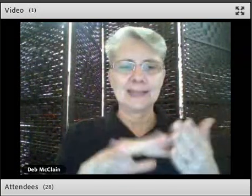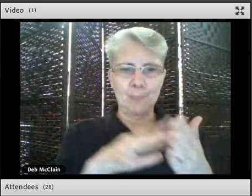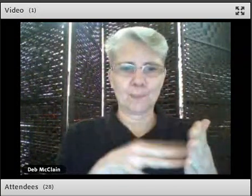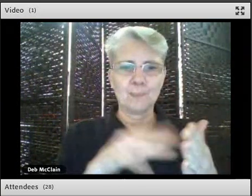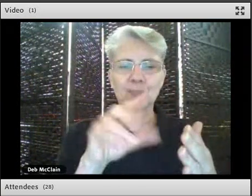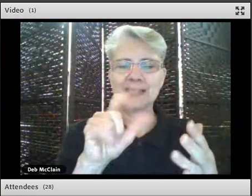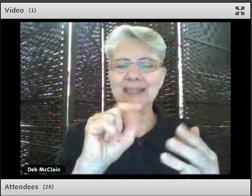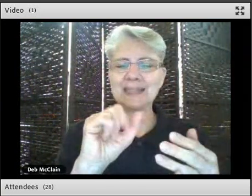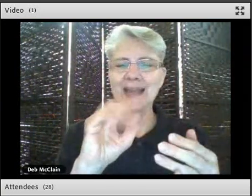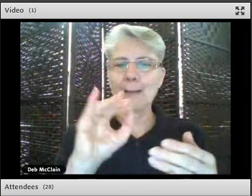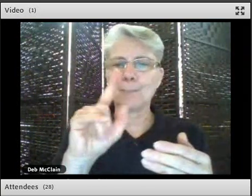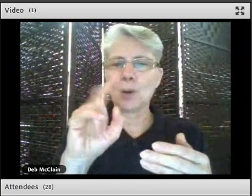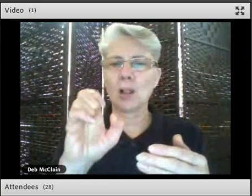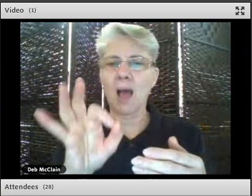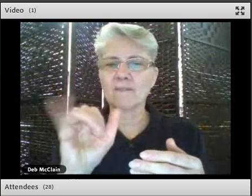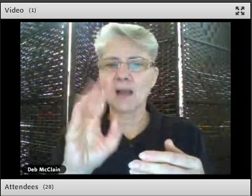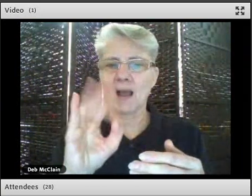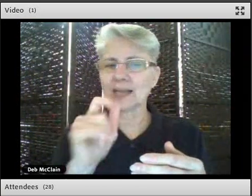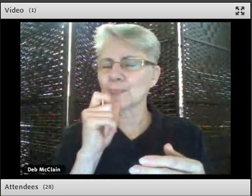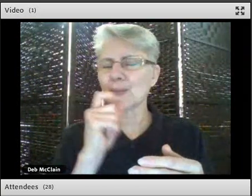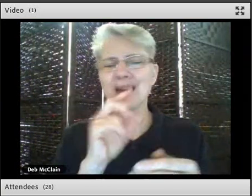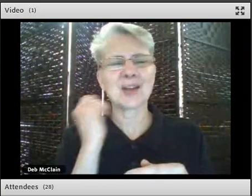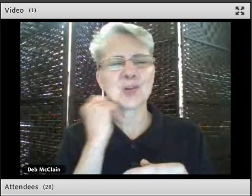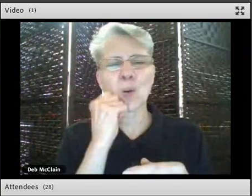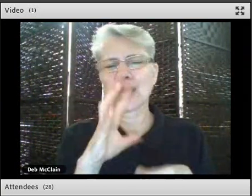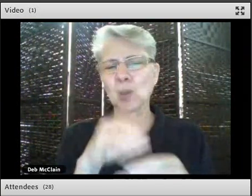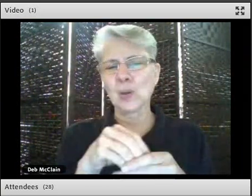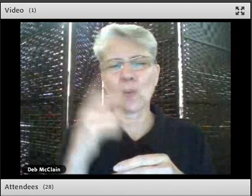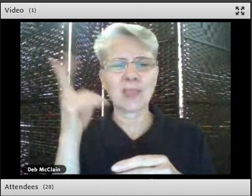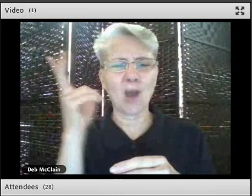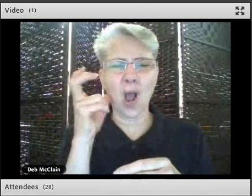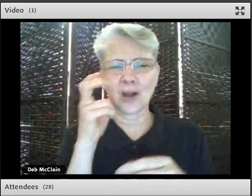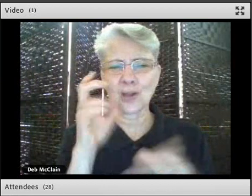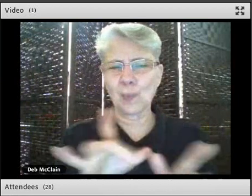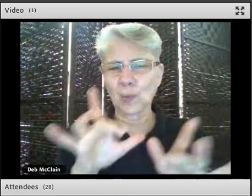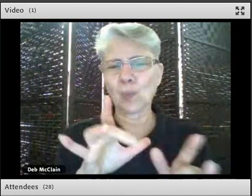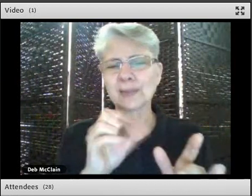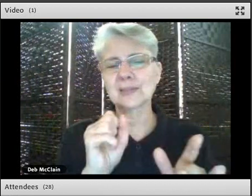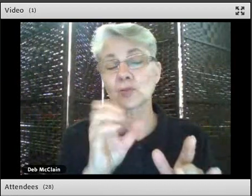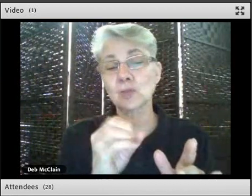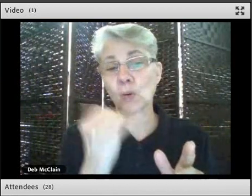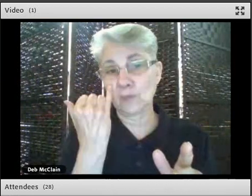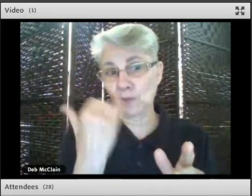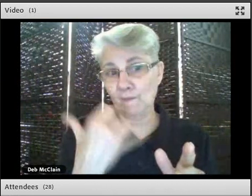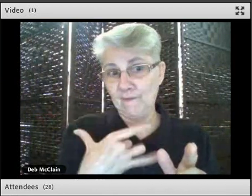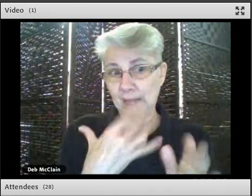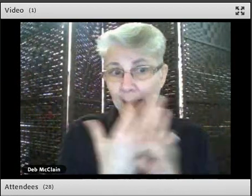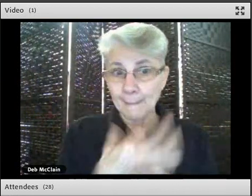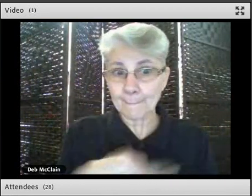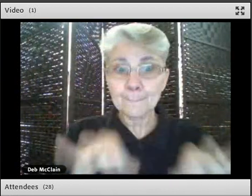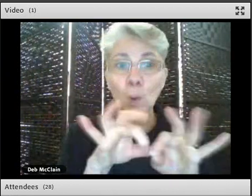you can pull that 505 from the bibliographic record for the text